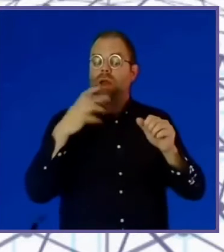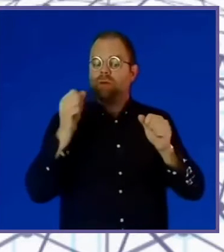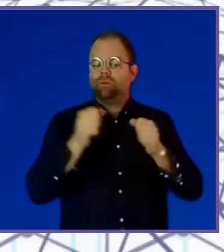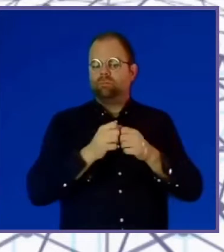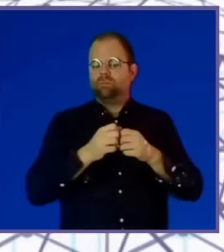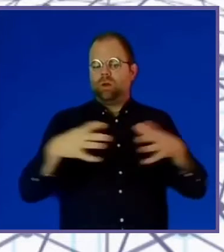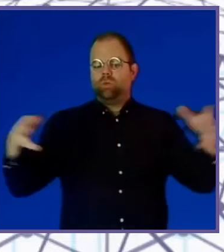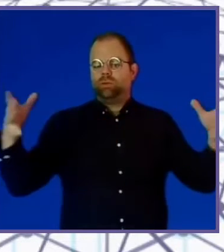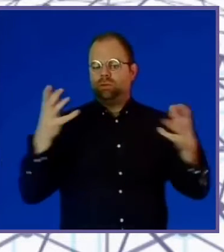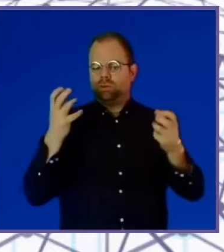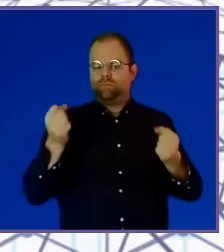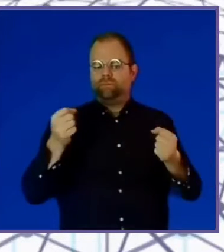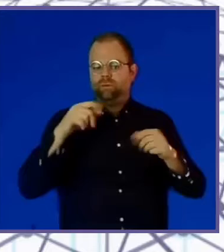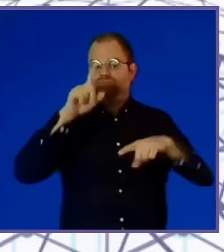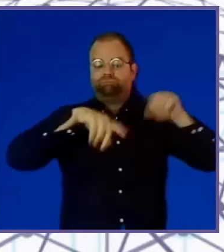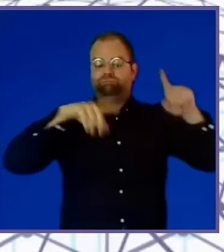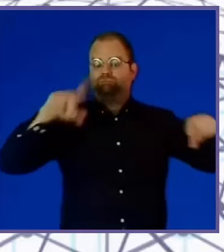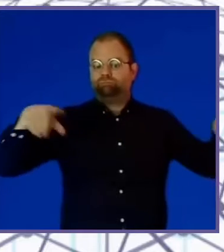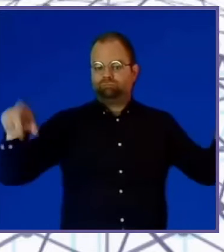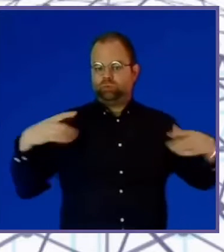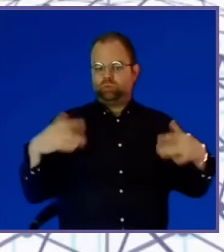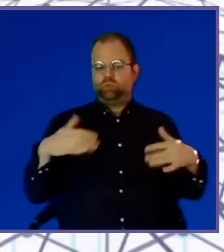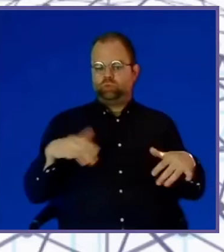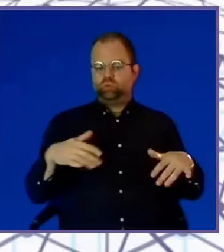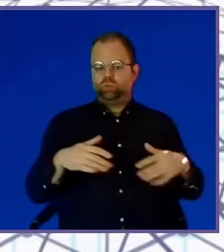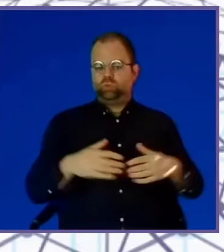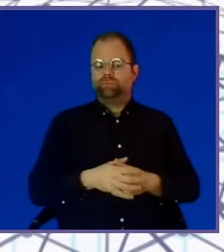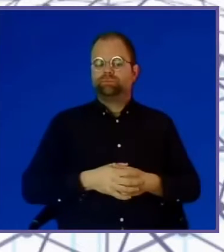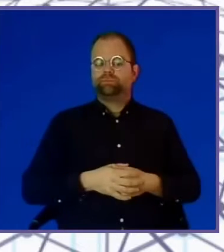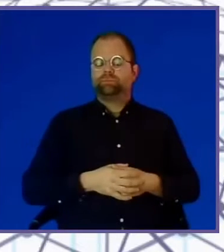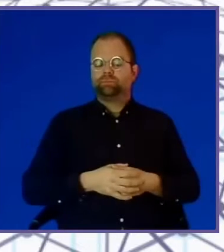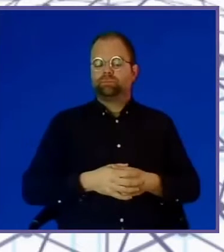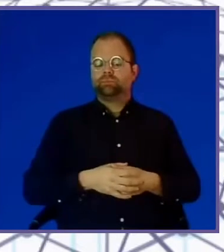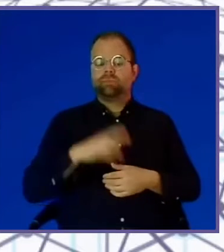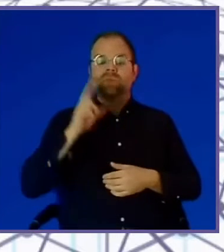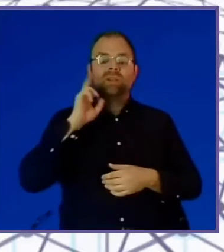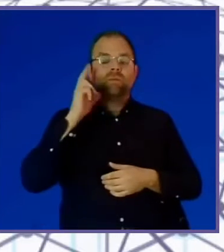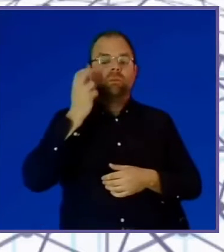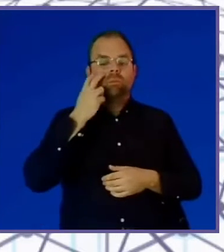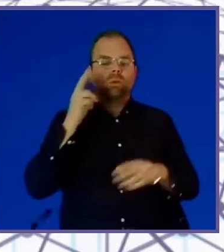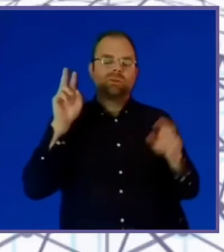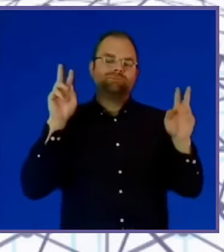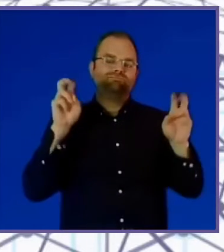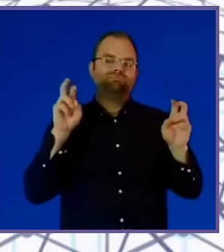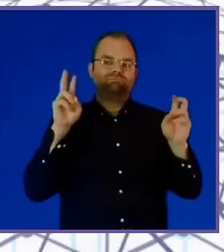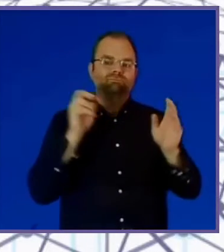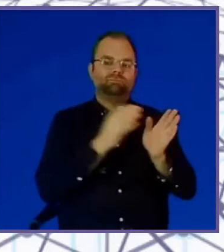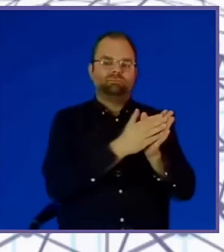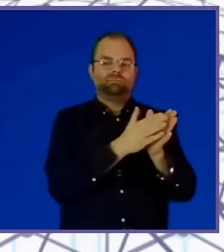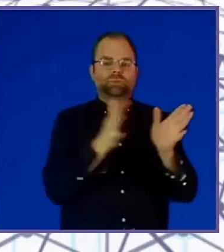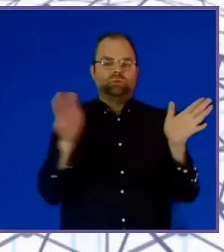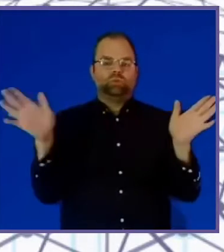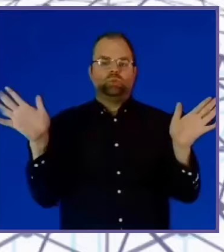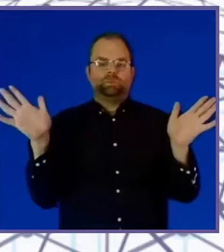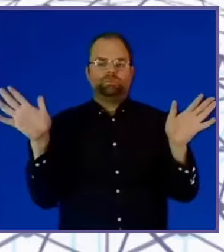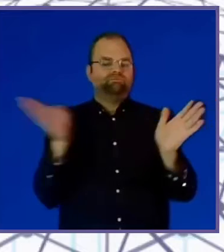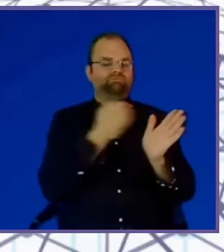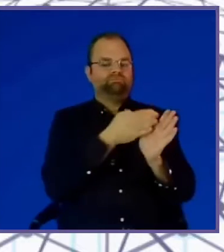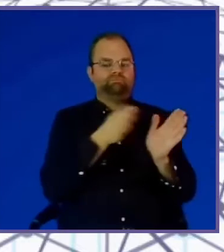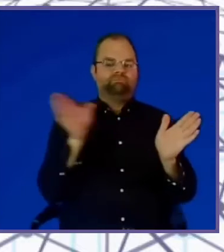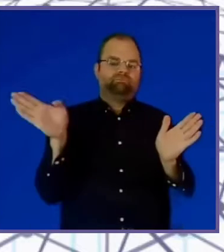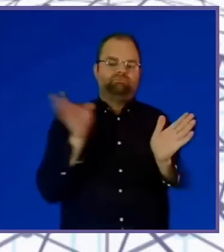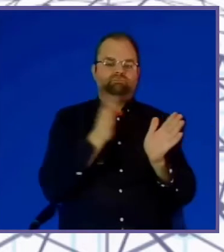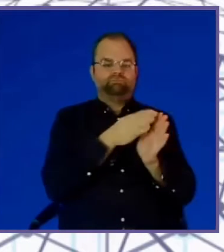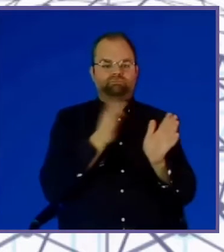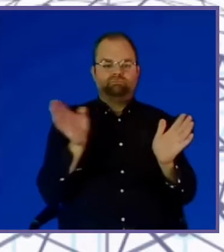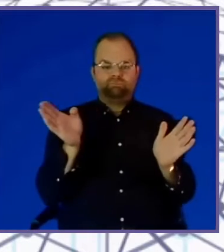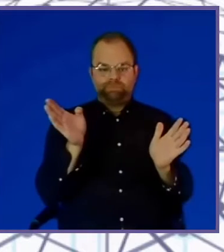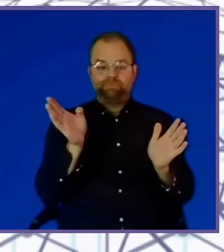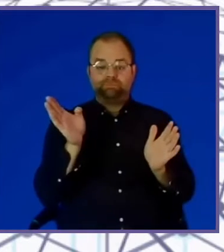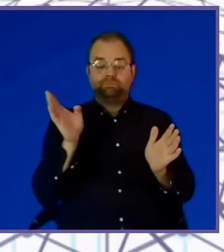and deafblind people may use a huge range of communication methods and assistive technologies.